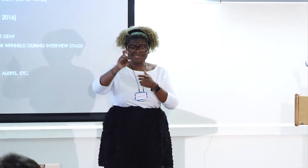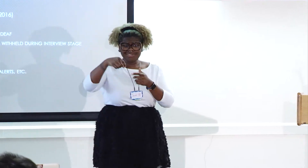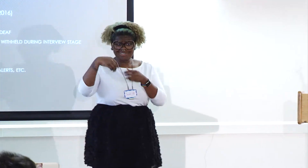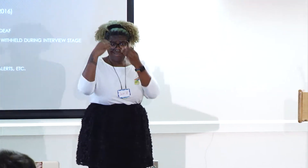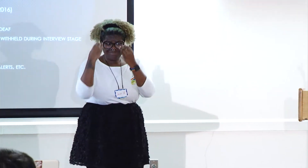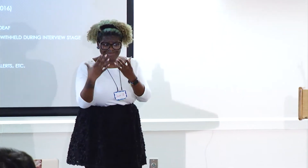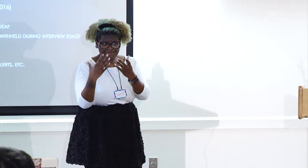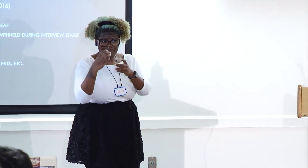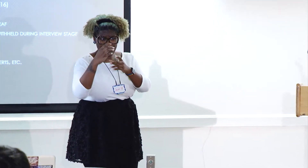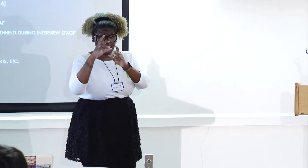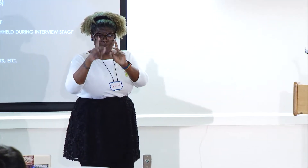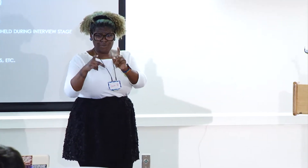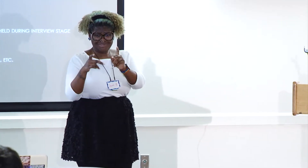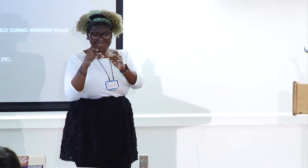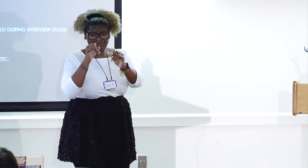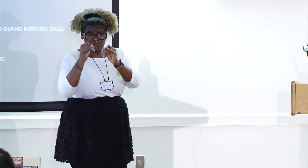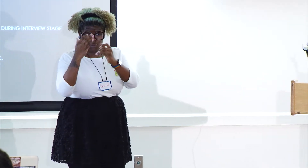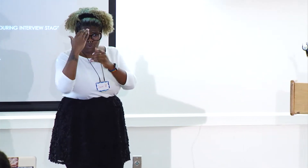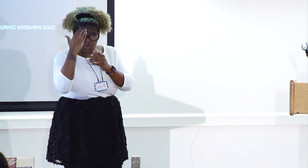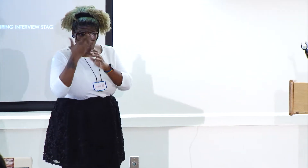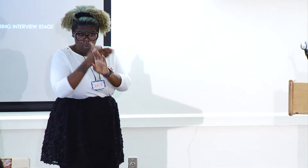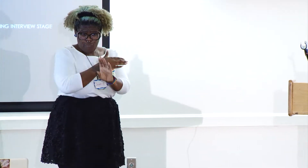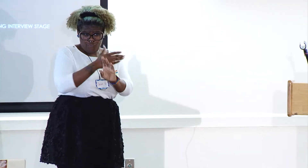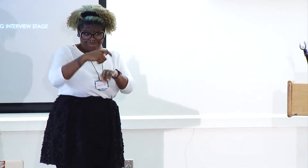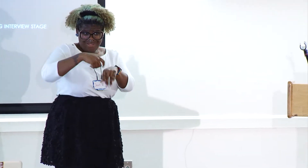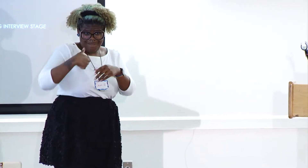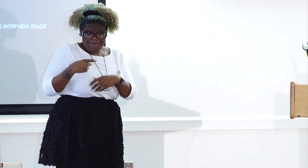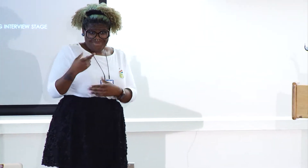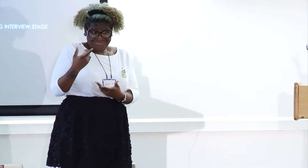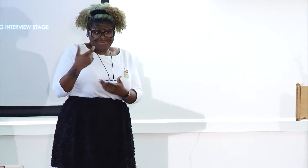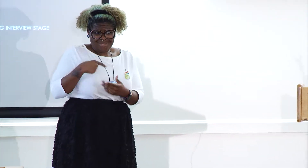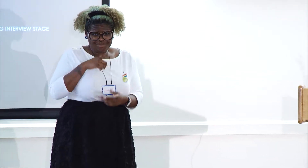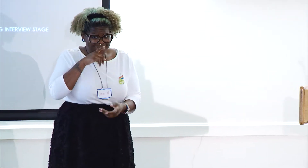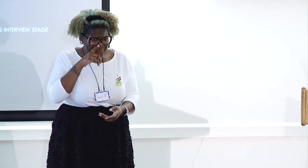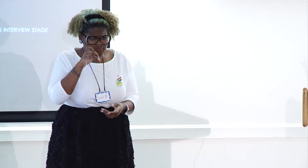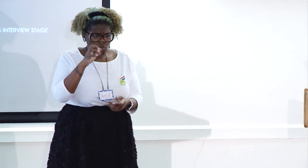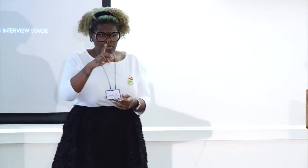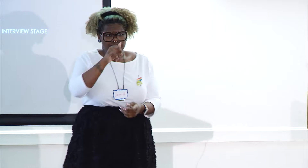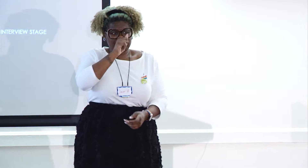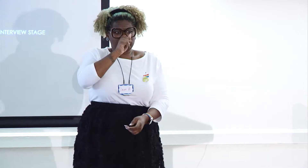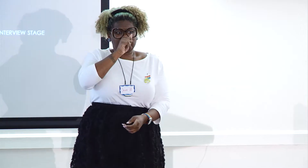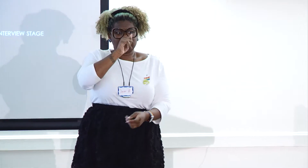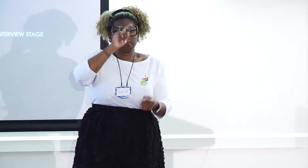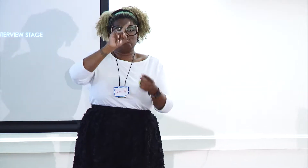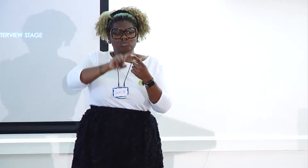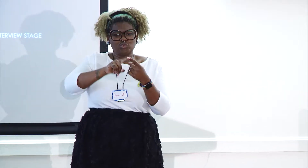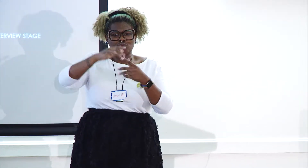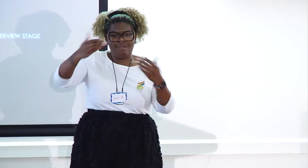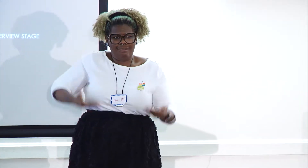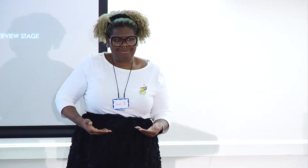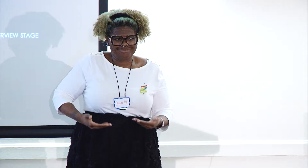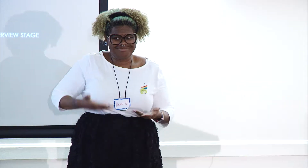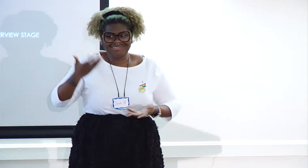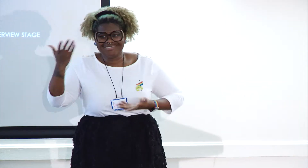Deaf people struggle with whether or not they're going to schedule an interview and out themselves as deaf people,